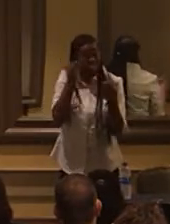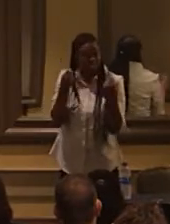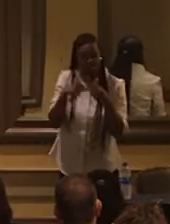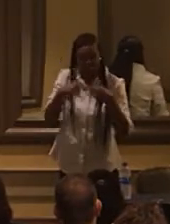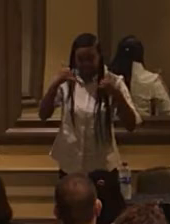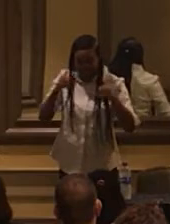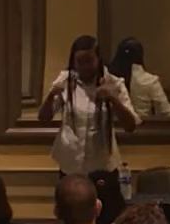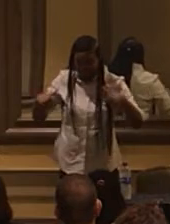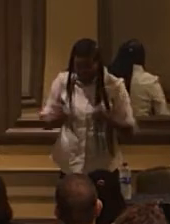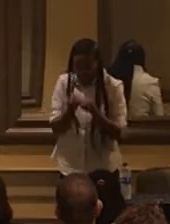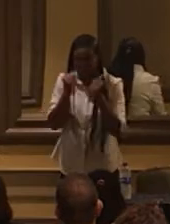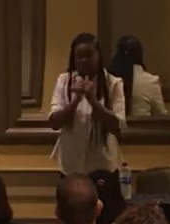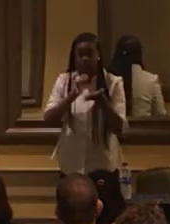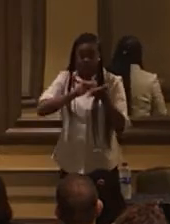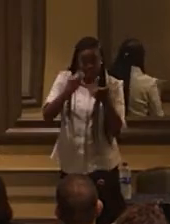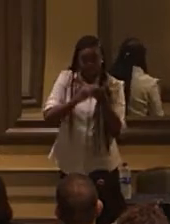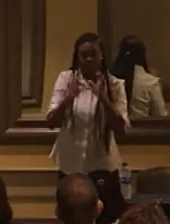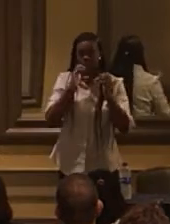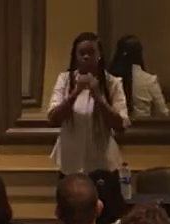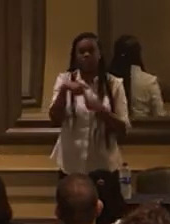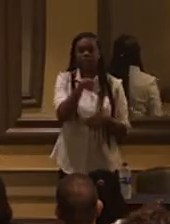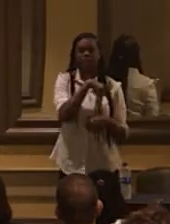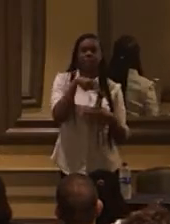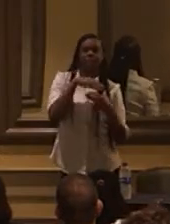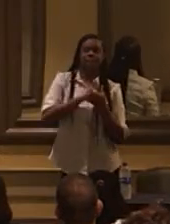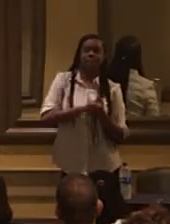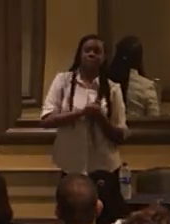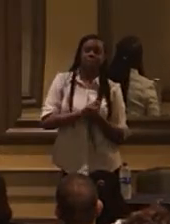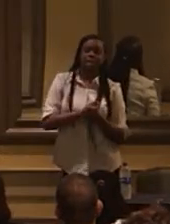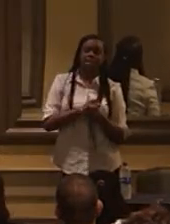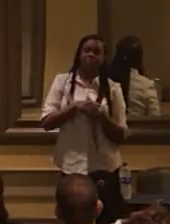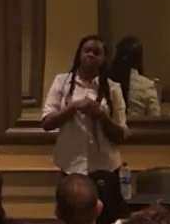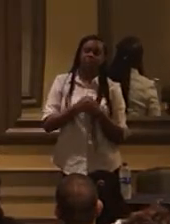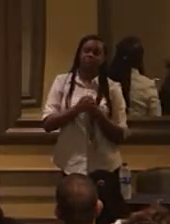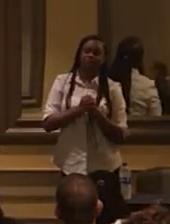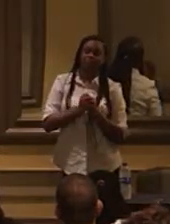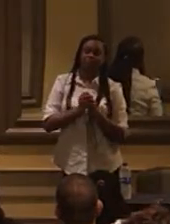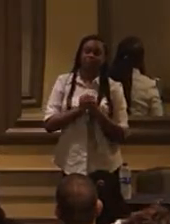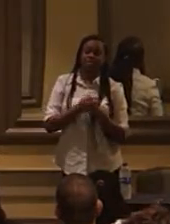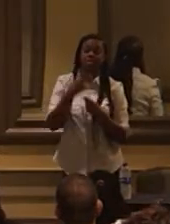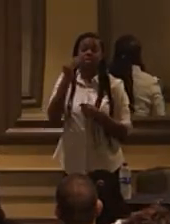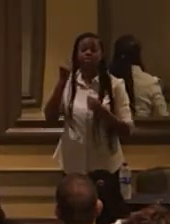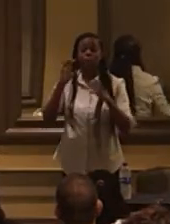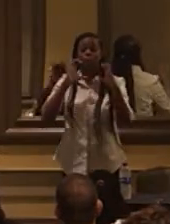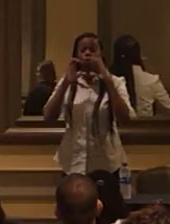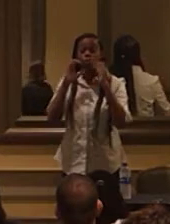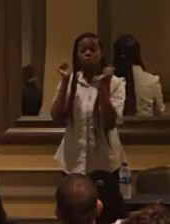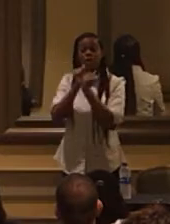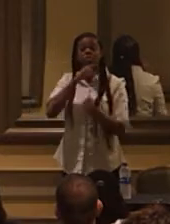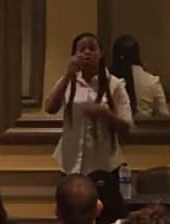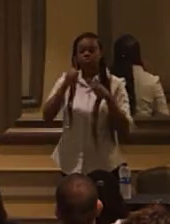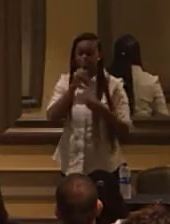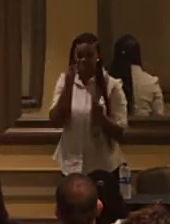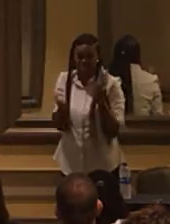The communication was pretty easy. There was a challenge because they don't sign but I do but we wrote with each other.